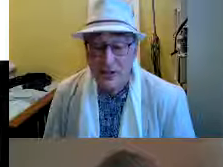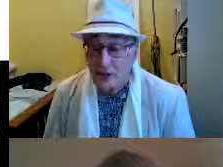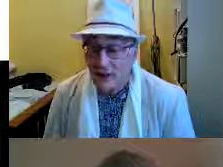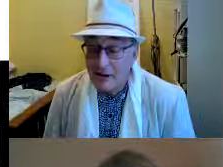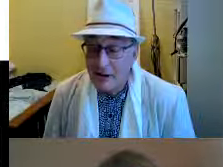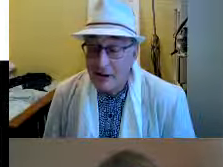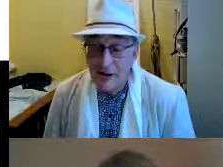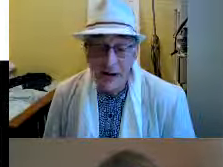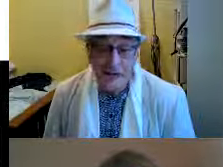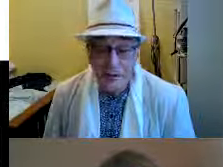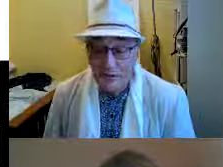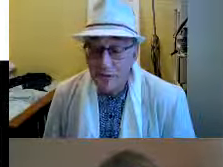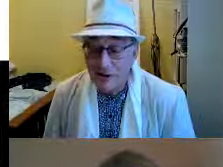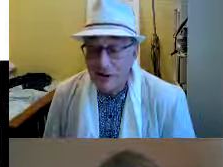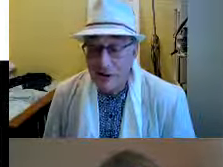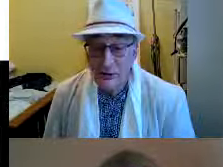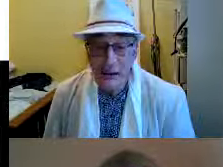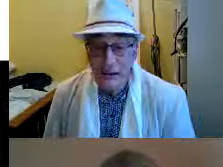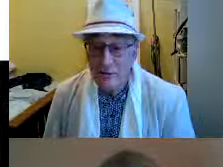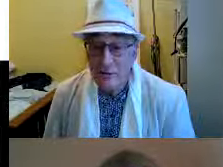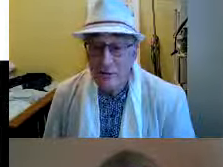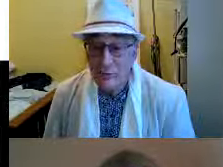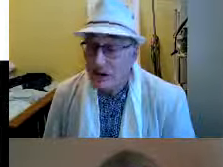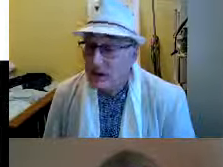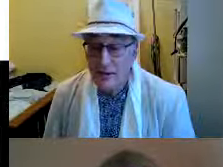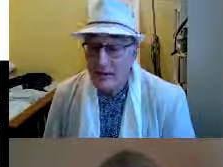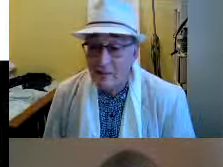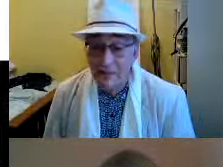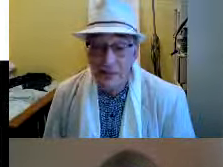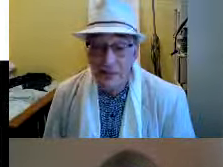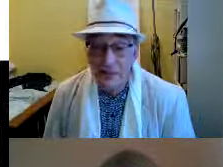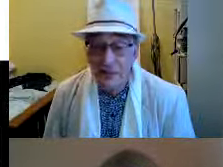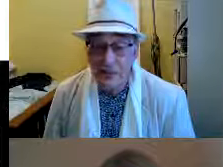directors and galleries all across the uk that we hadn't had before and it changed